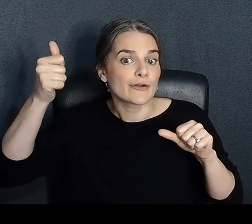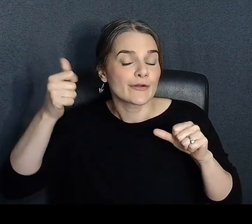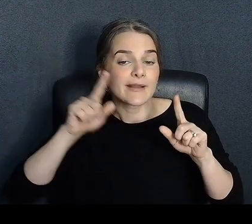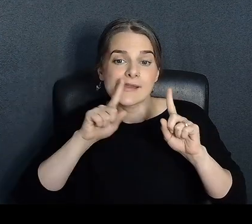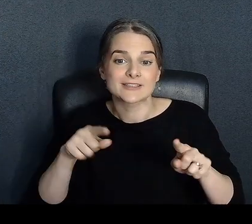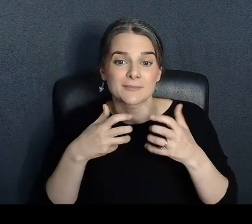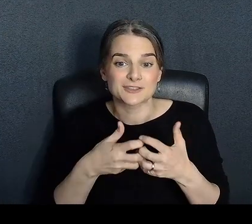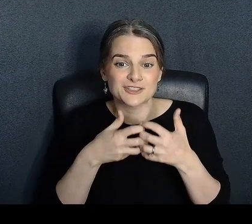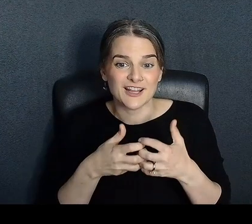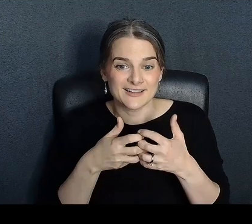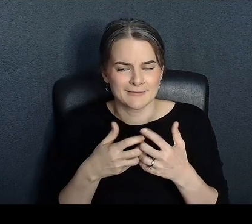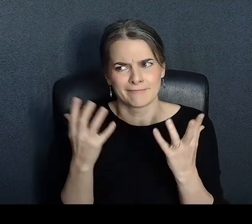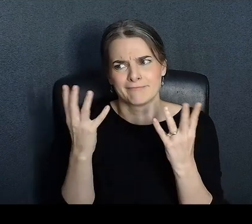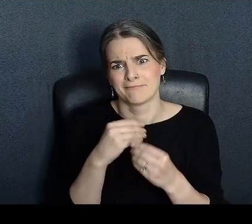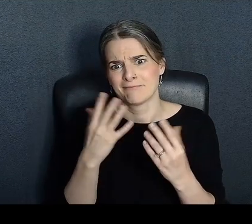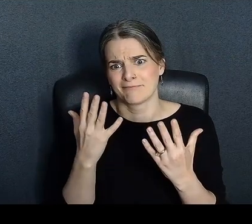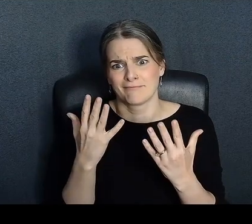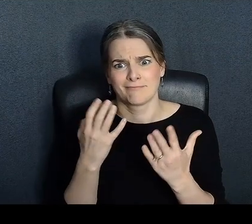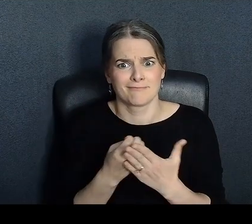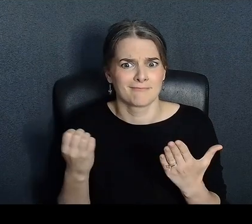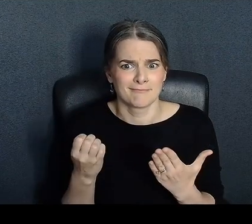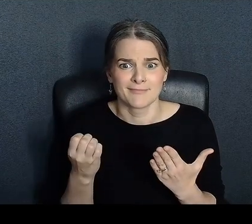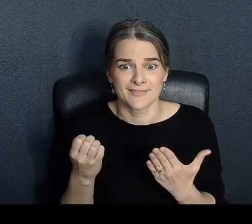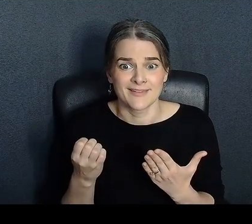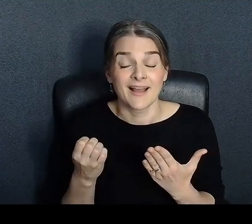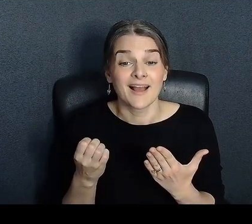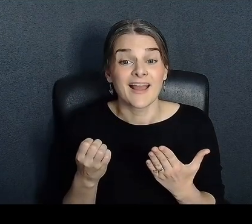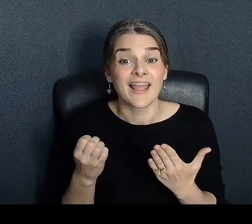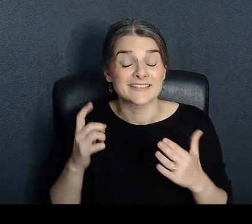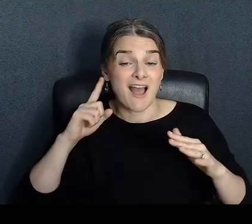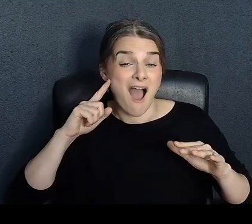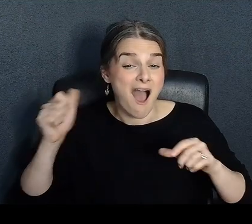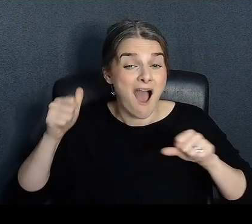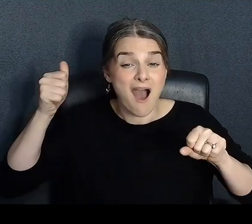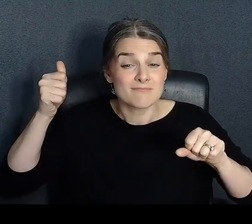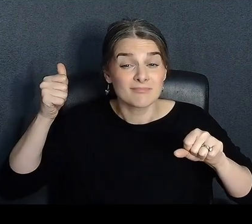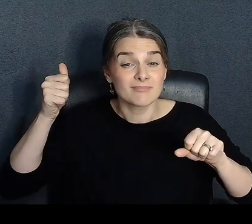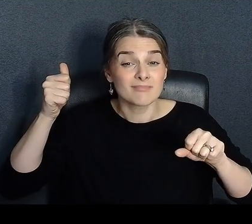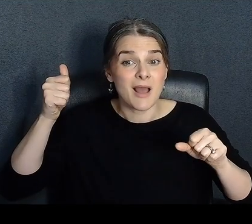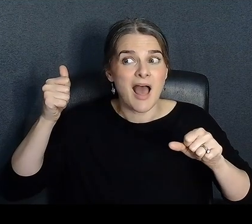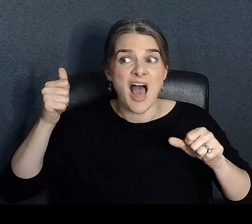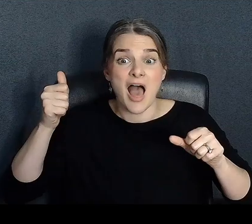It amplifies louder than the subway runs.